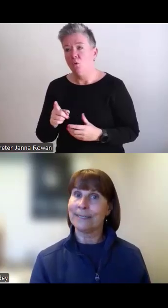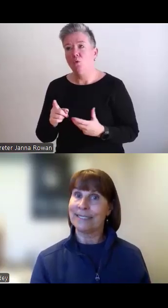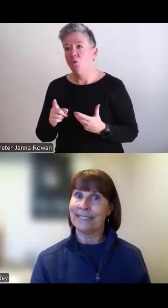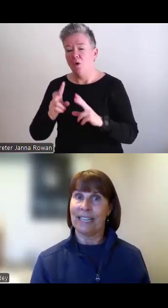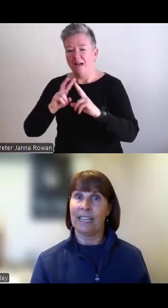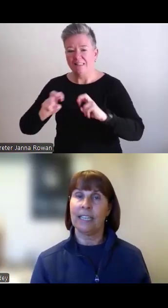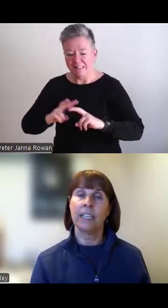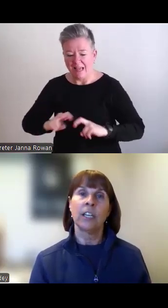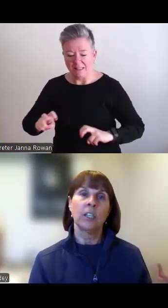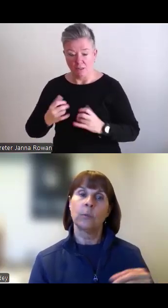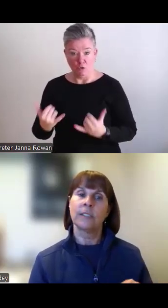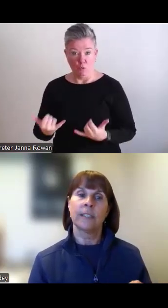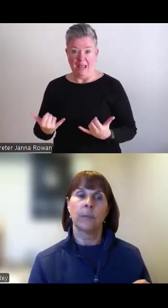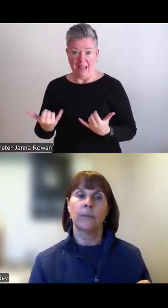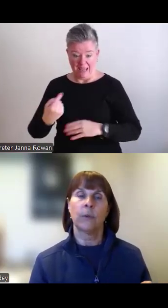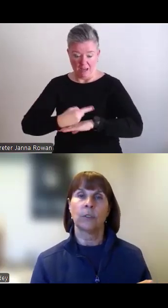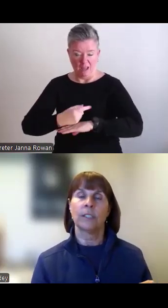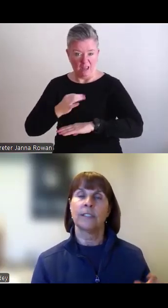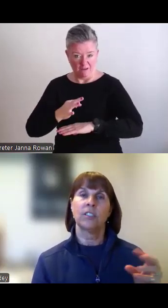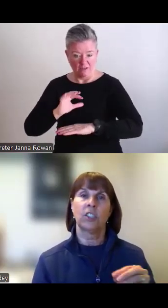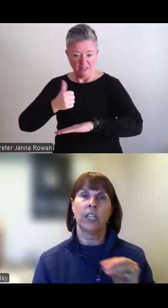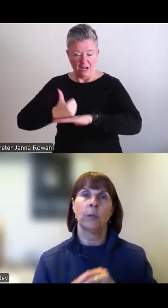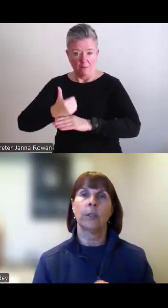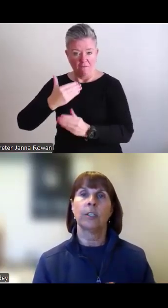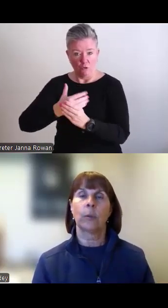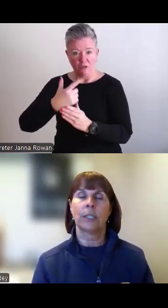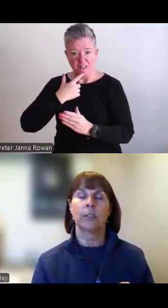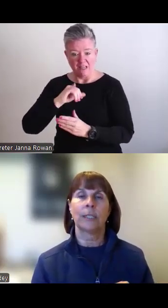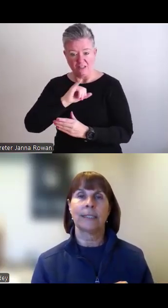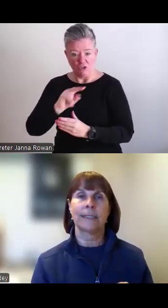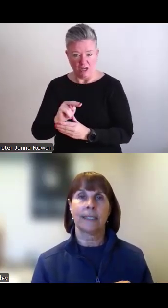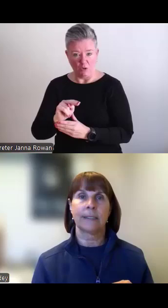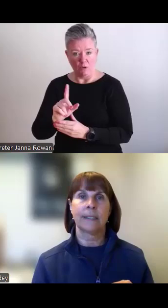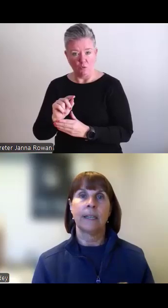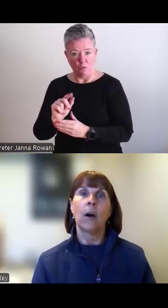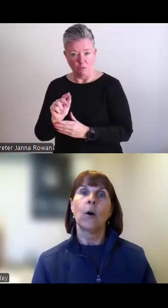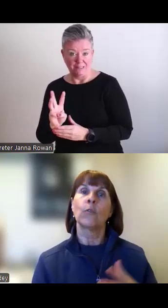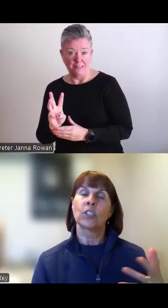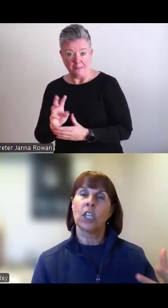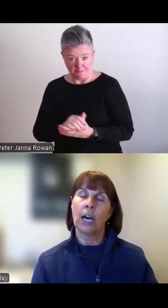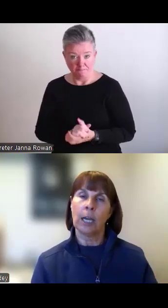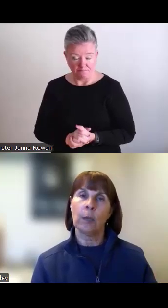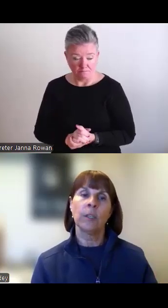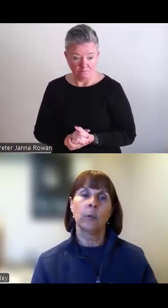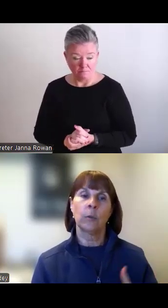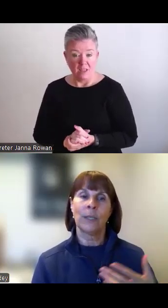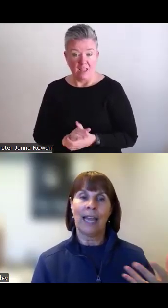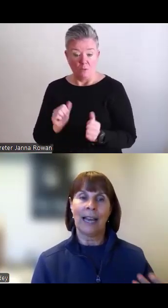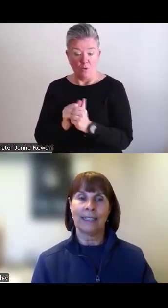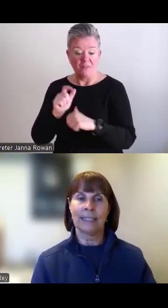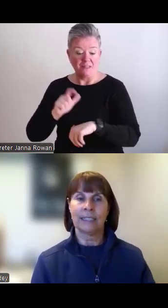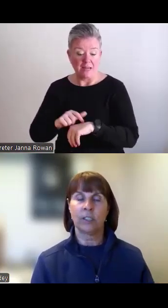a child today, you would set up a folder that says January 2026. Over time, you would be adding